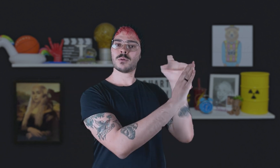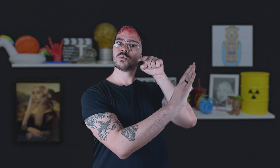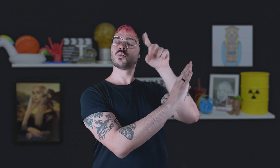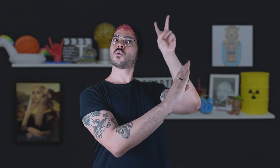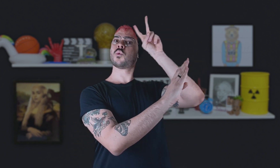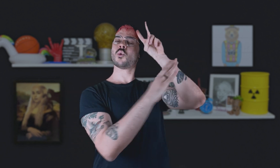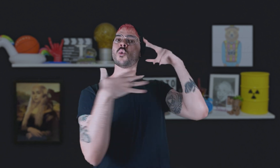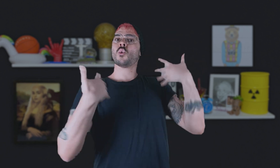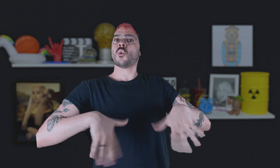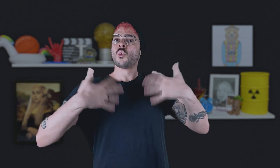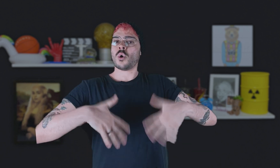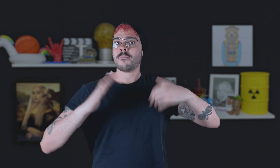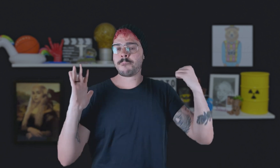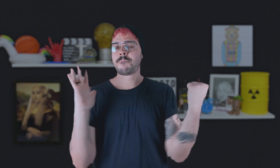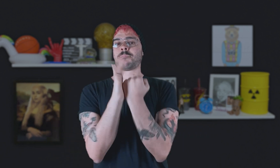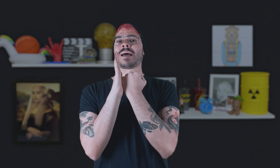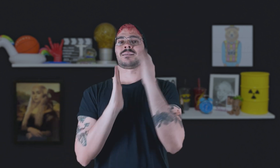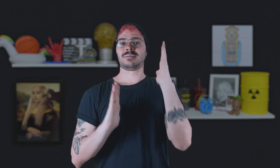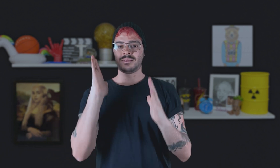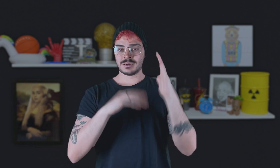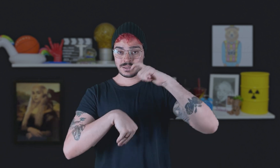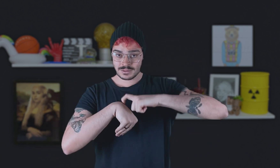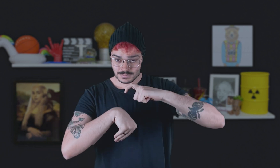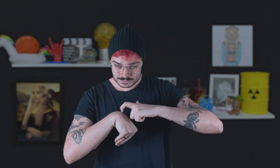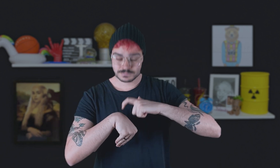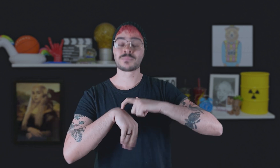counting the most important milestones in the history of the Cold War,